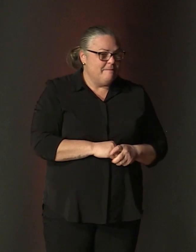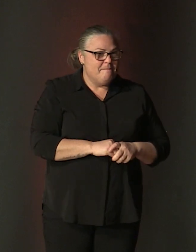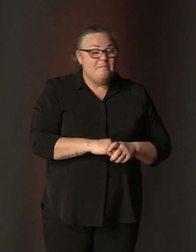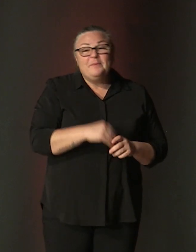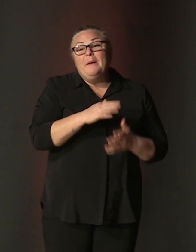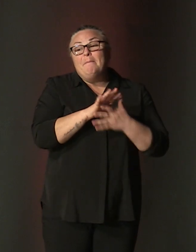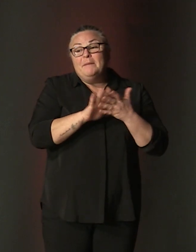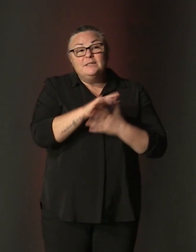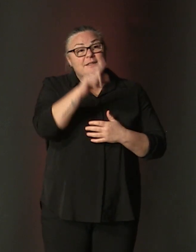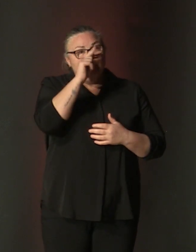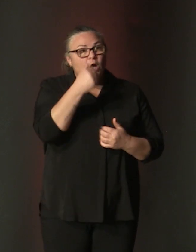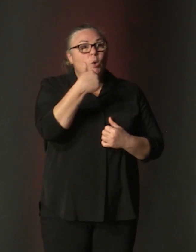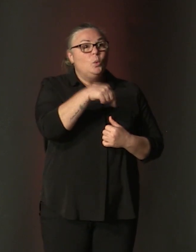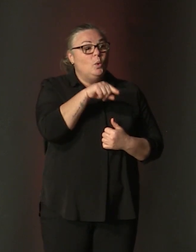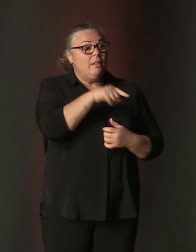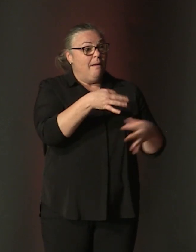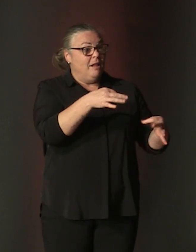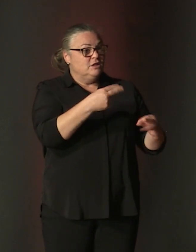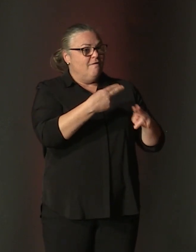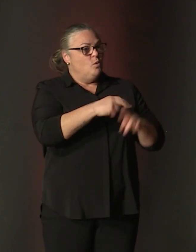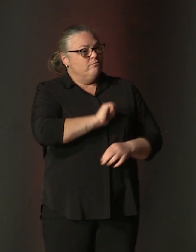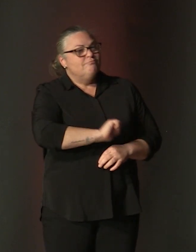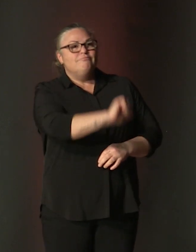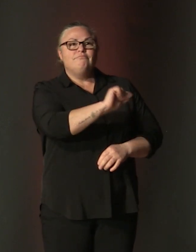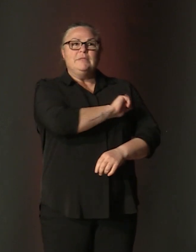But how did the superworms manage to digest plastic?